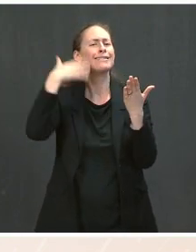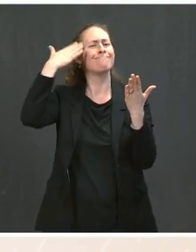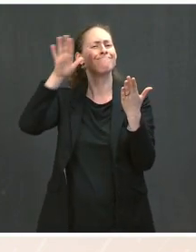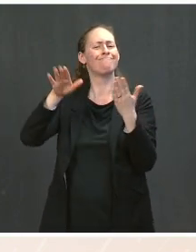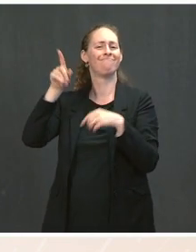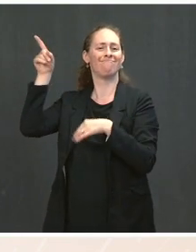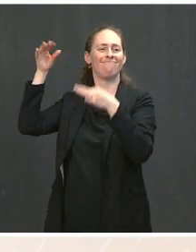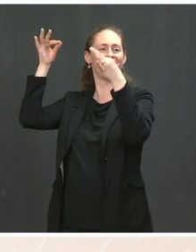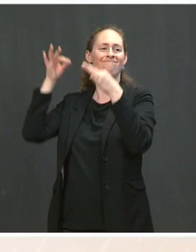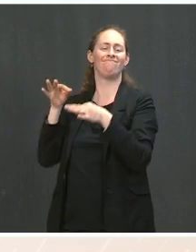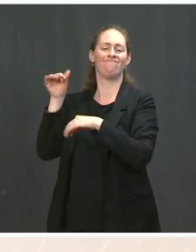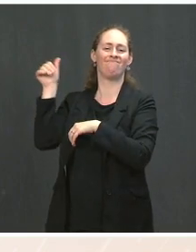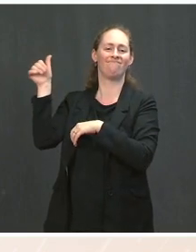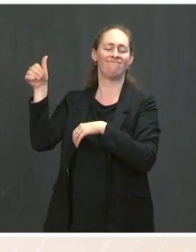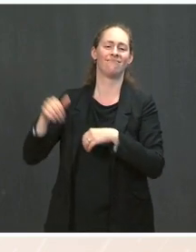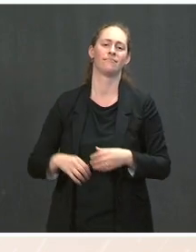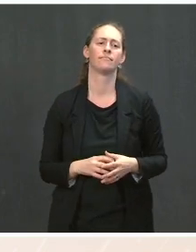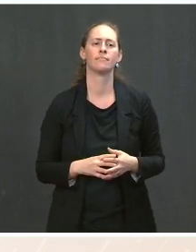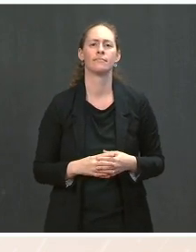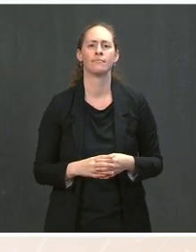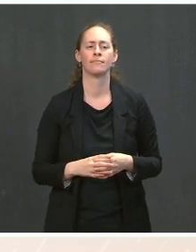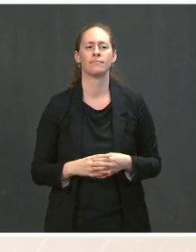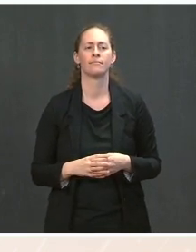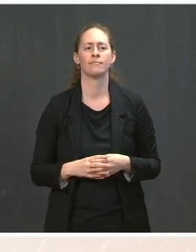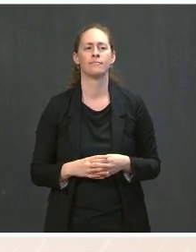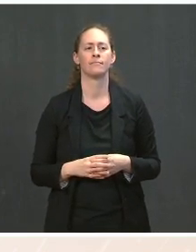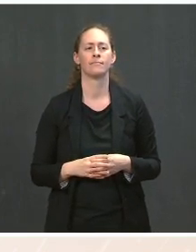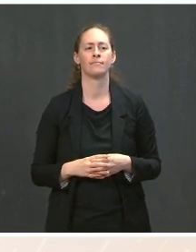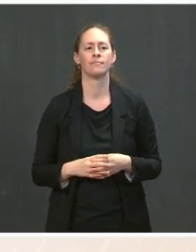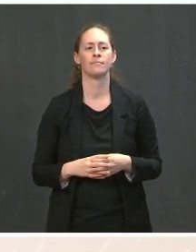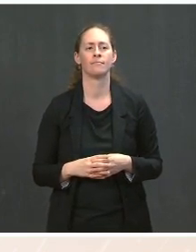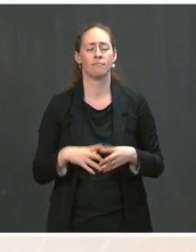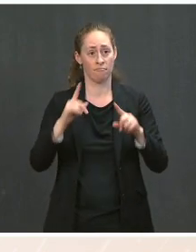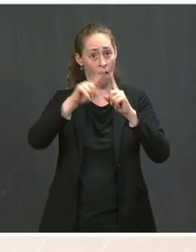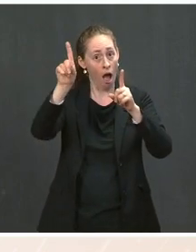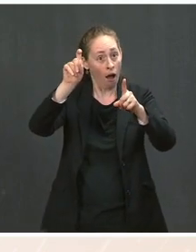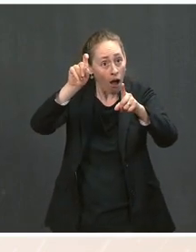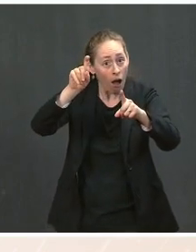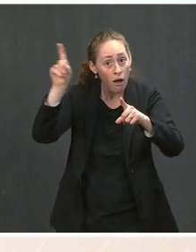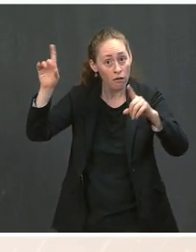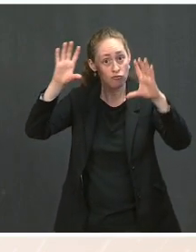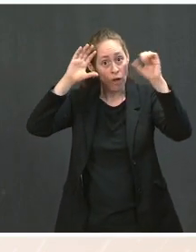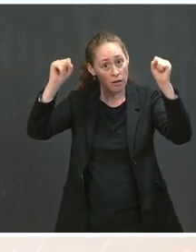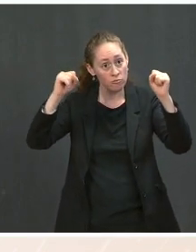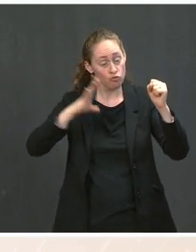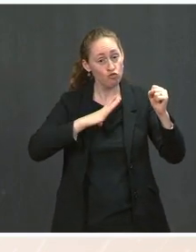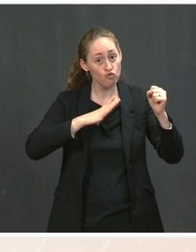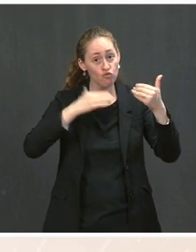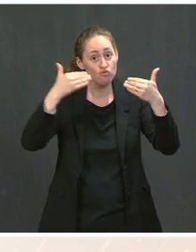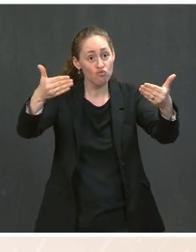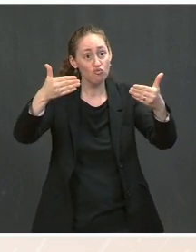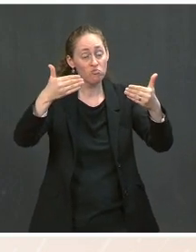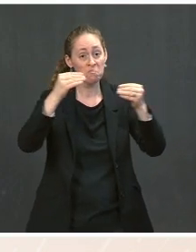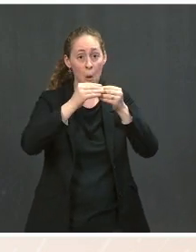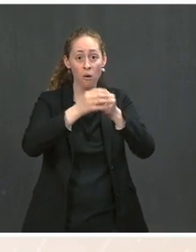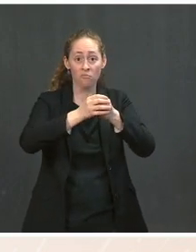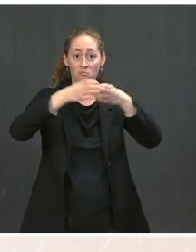The Press: But he hasn't taken the idea off the table. So isn't it -- isn't it a fair inference that he is open to the idea of expanding the size of the Court?